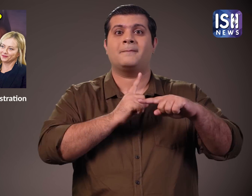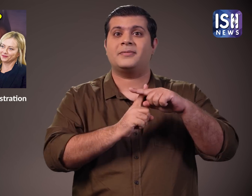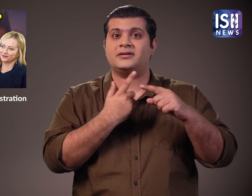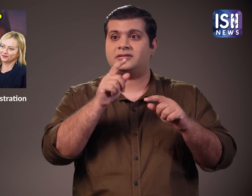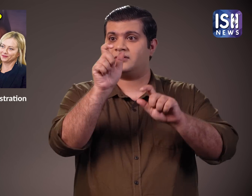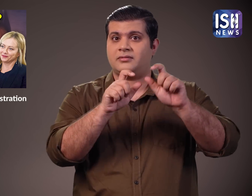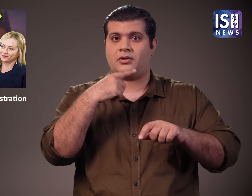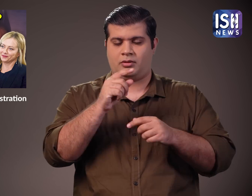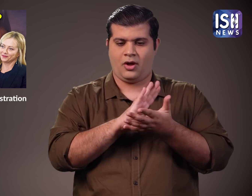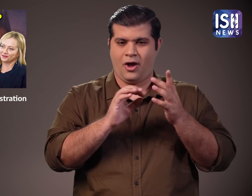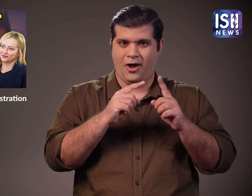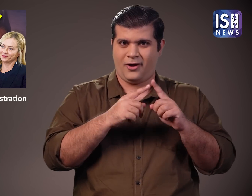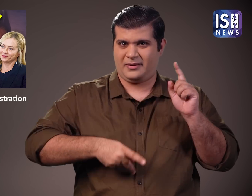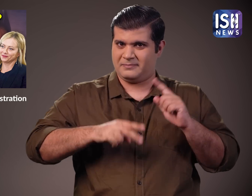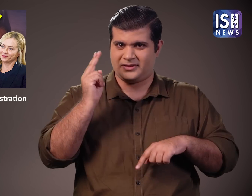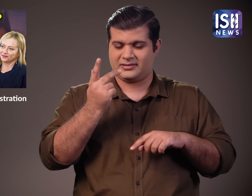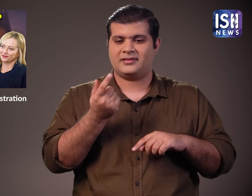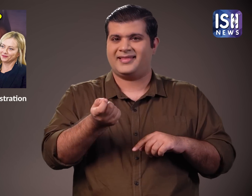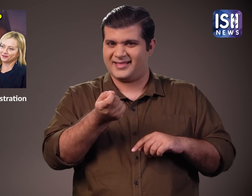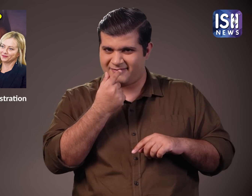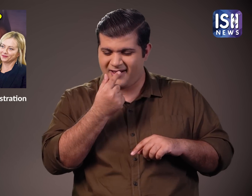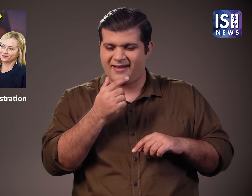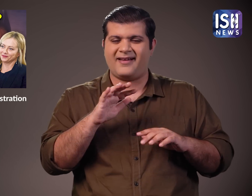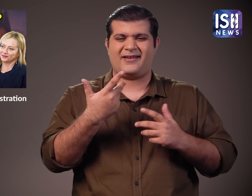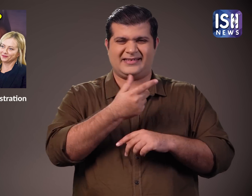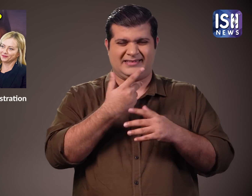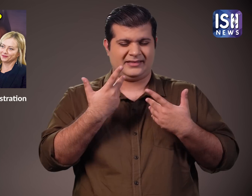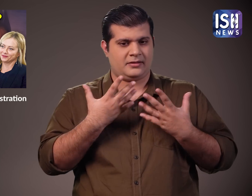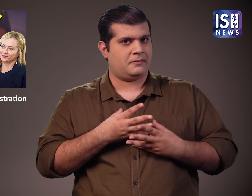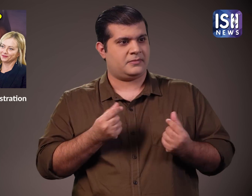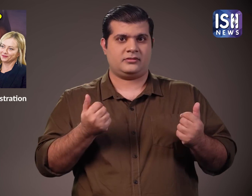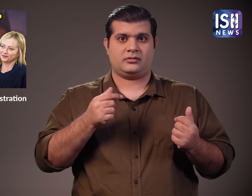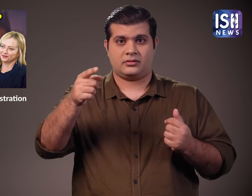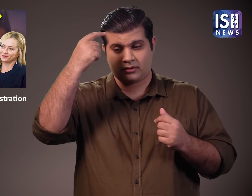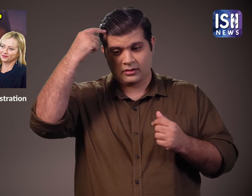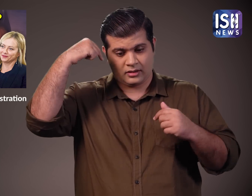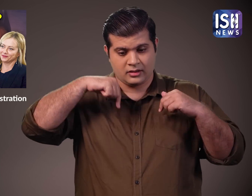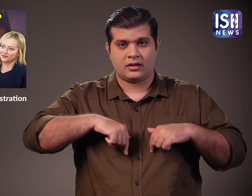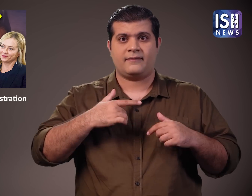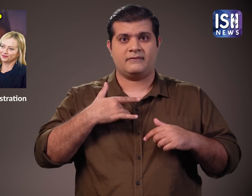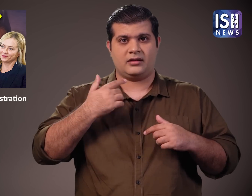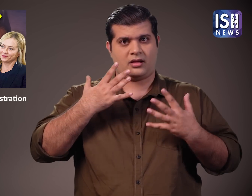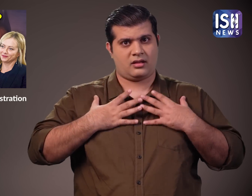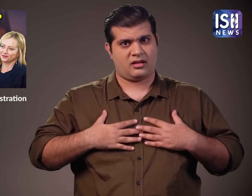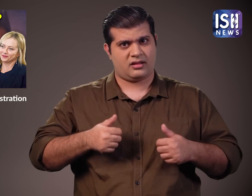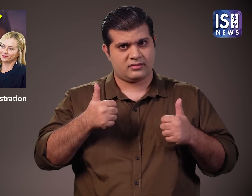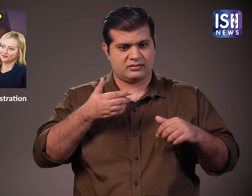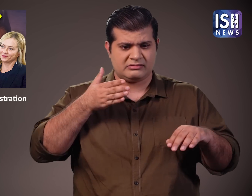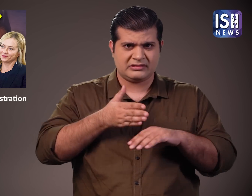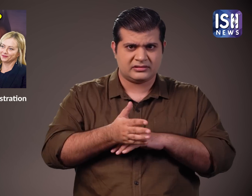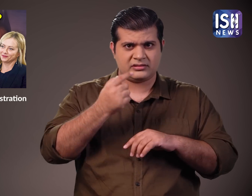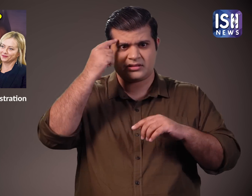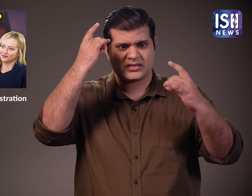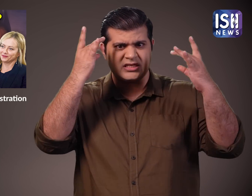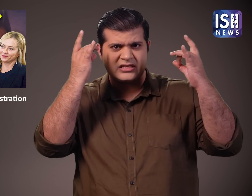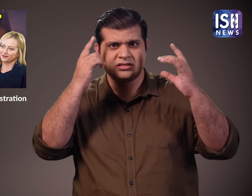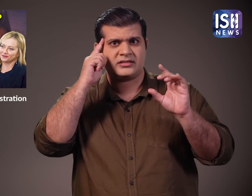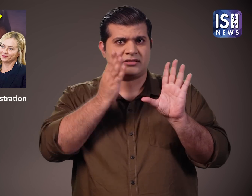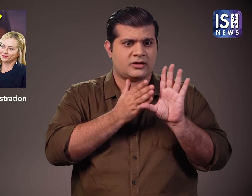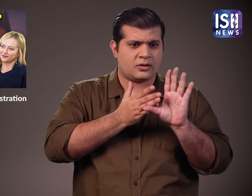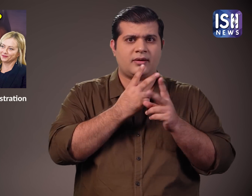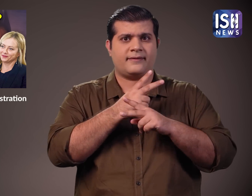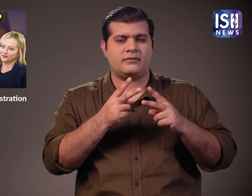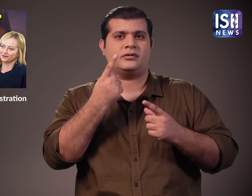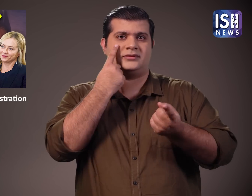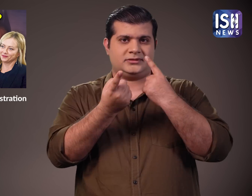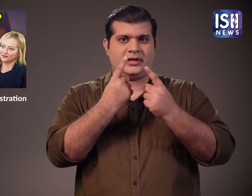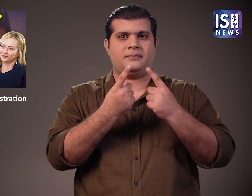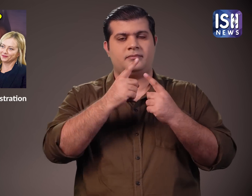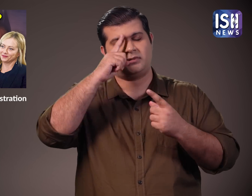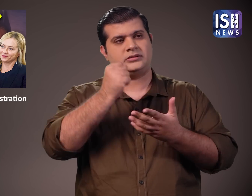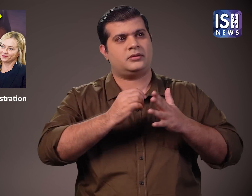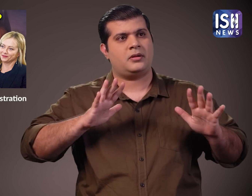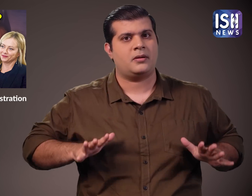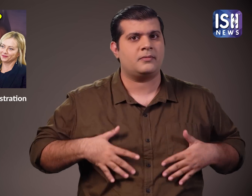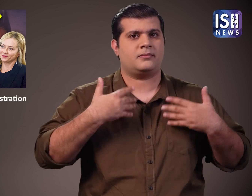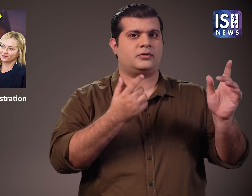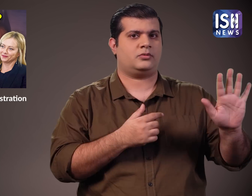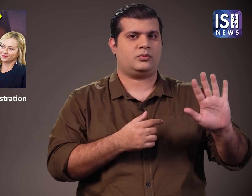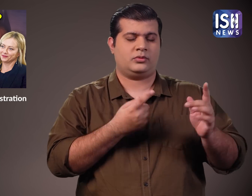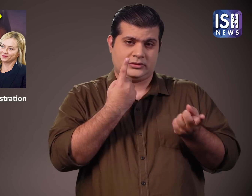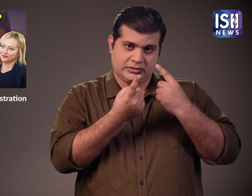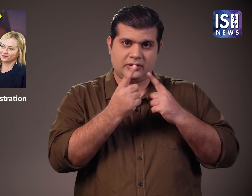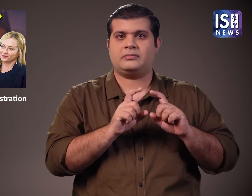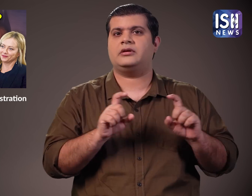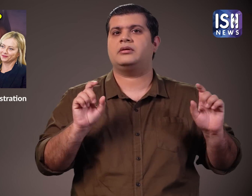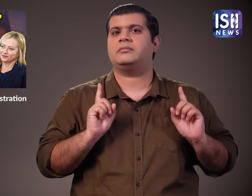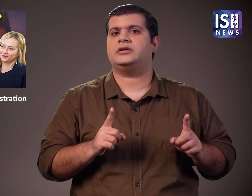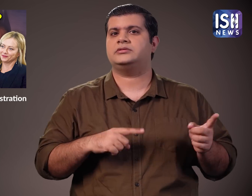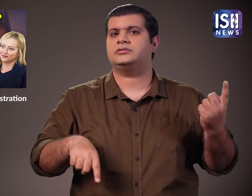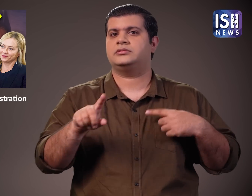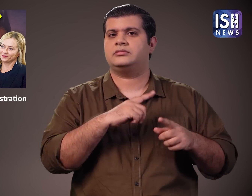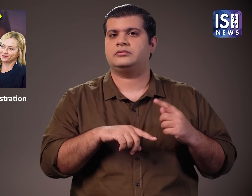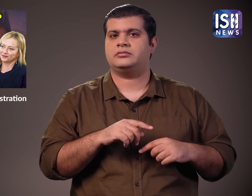They called for an analysis of the side effects of chemical castration before proceeding.